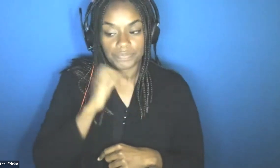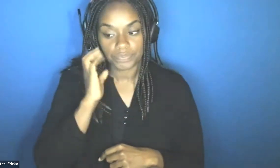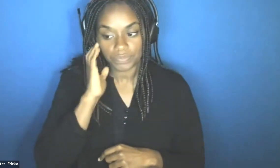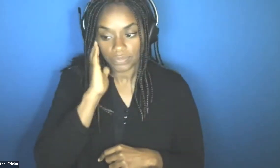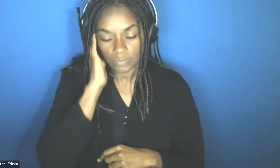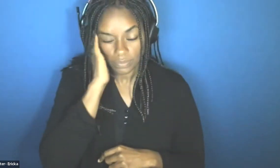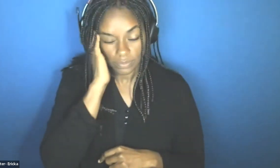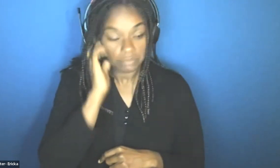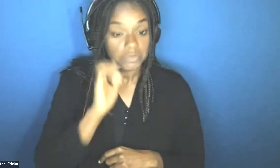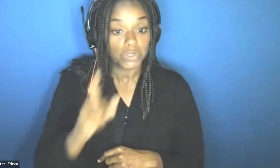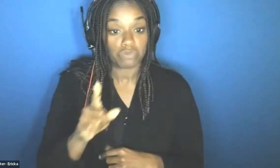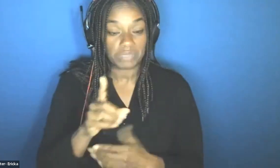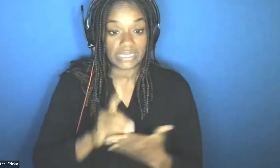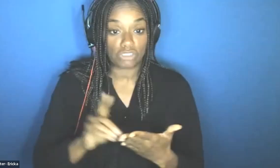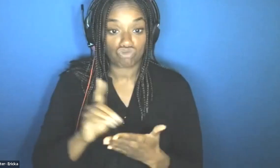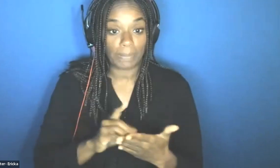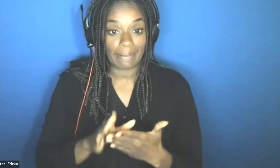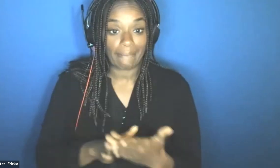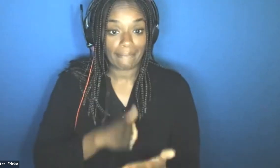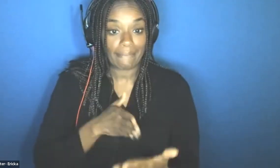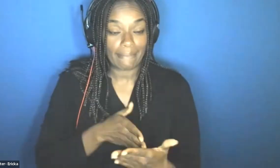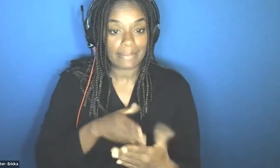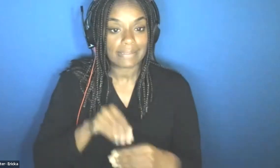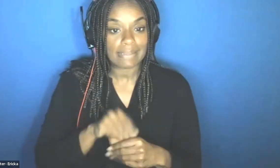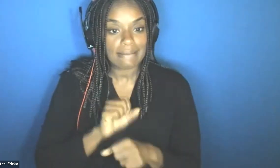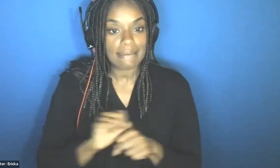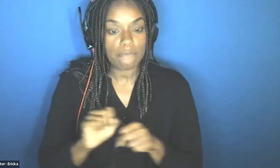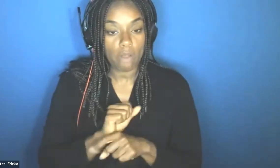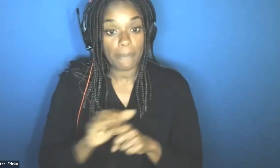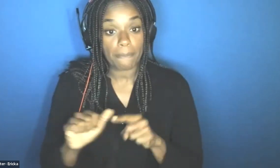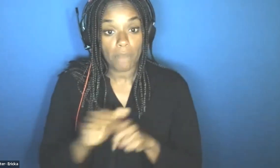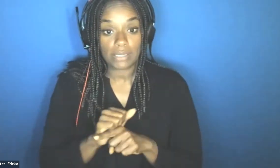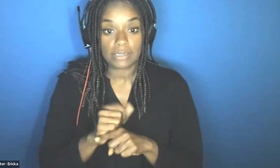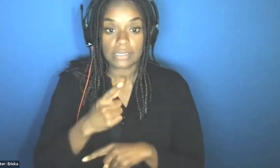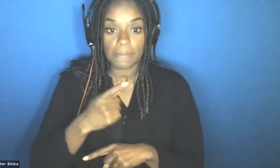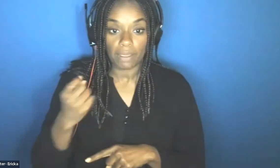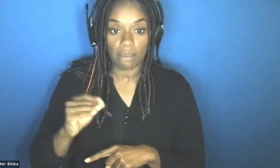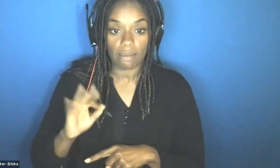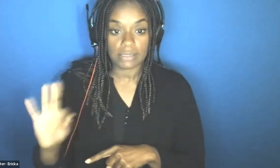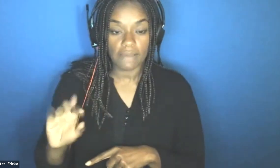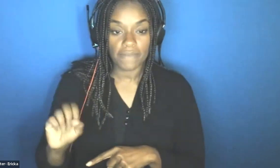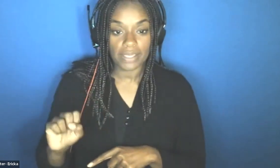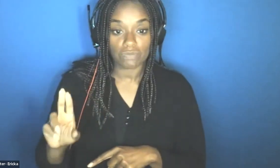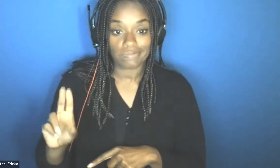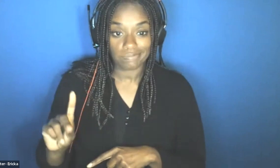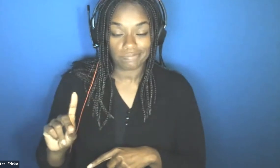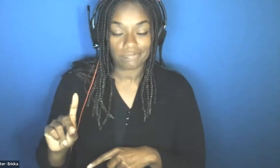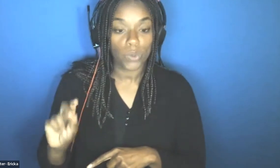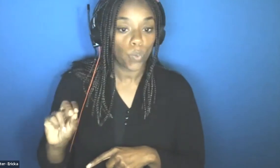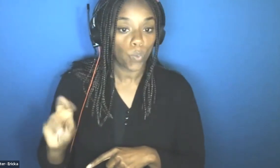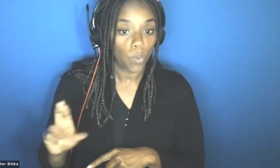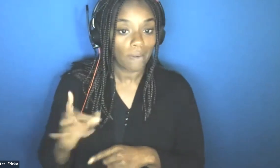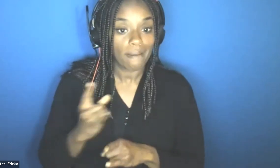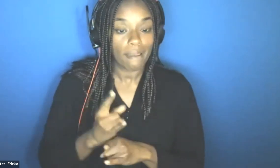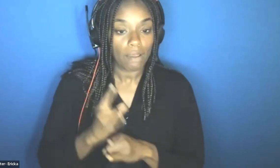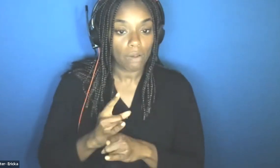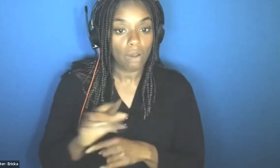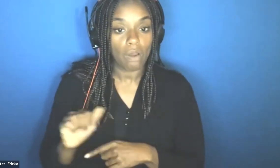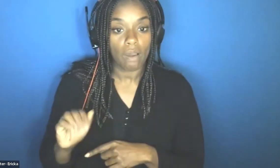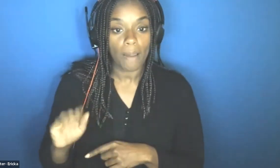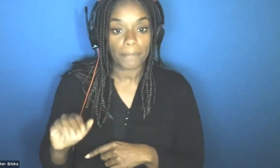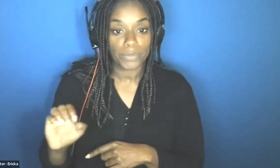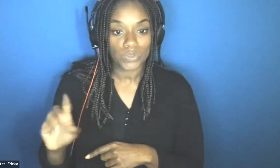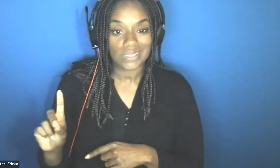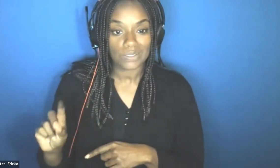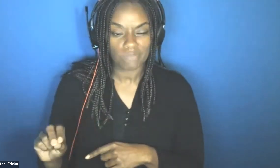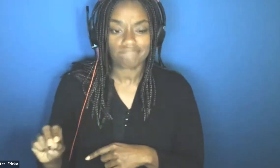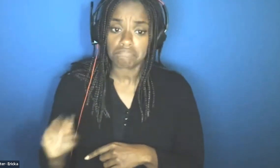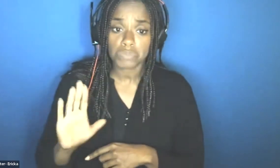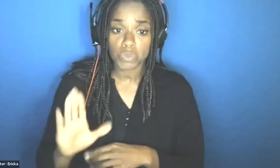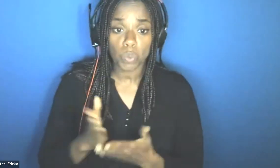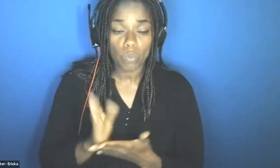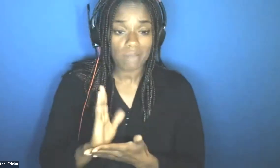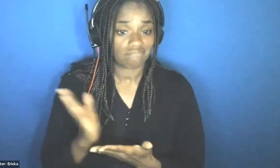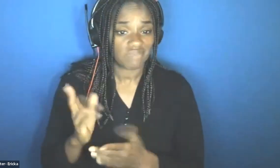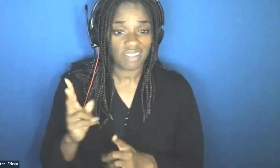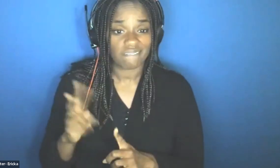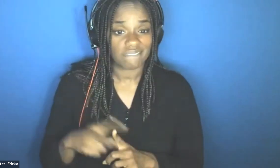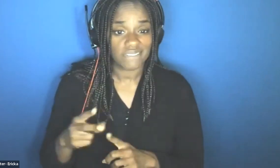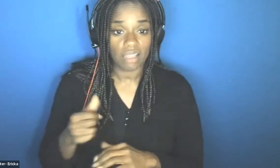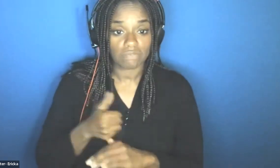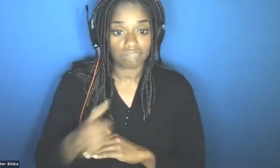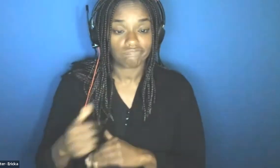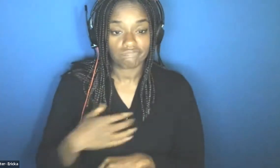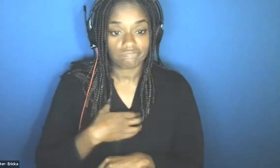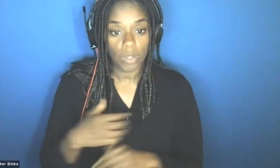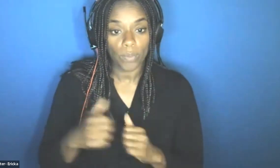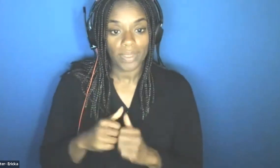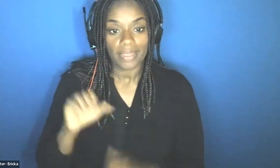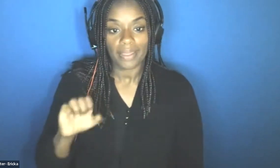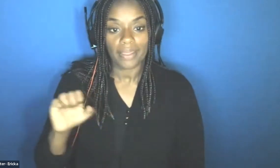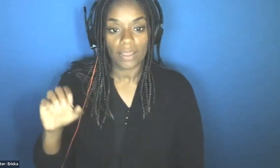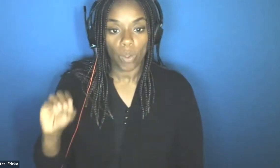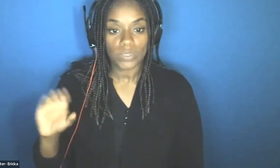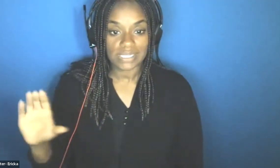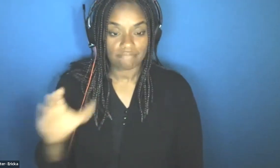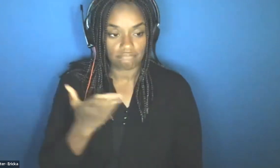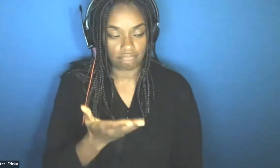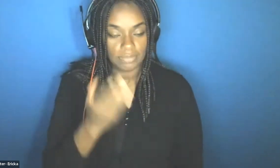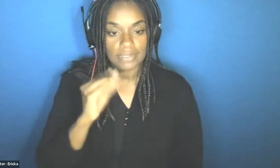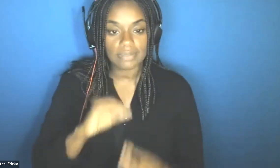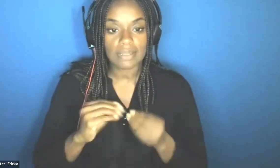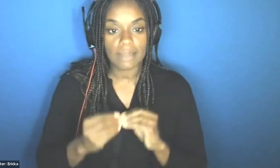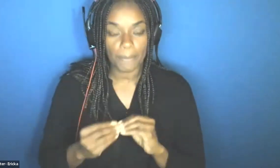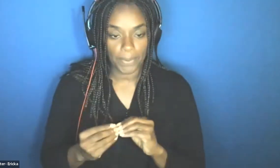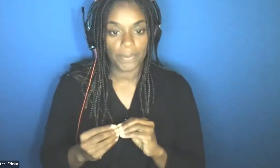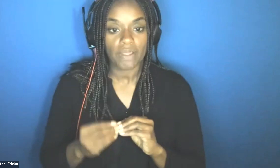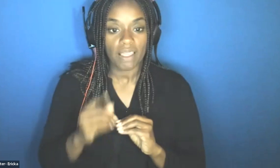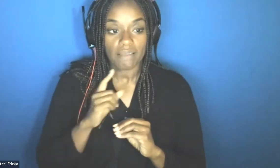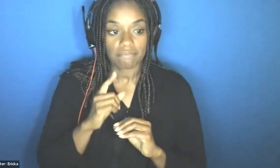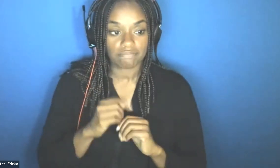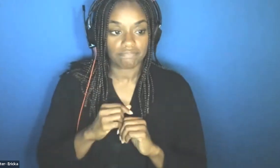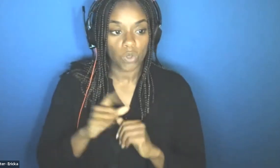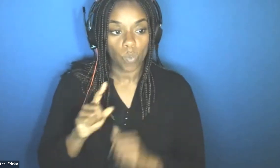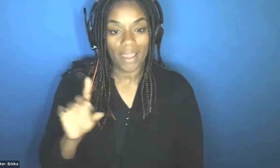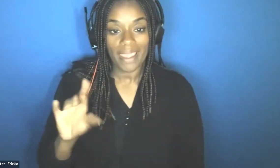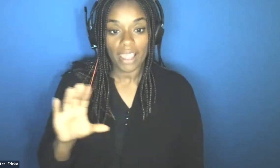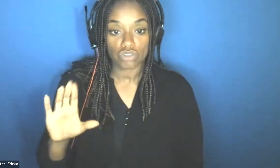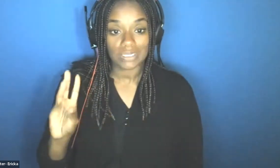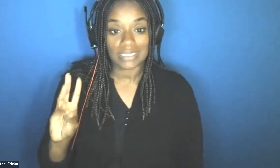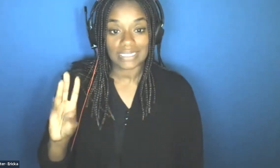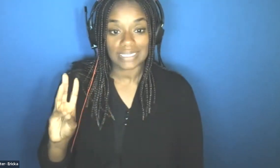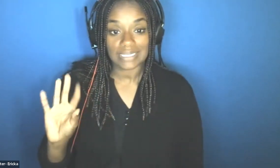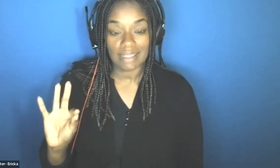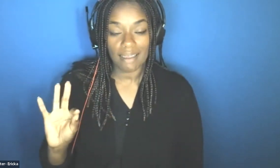Accommodations and compliance for alcoholism and drug addiction.